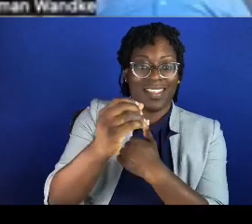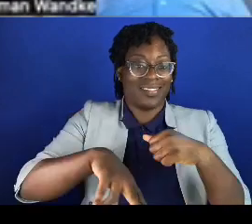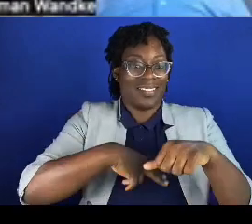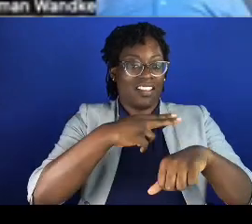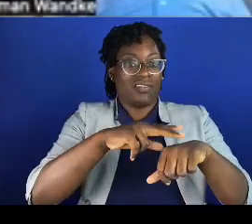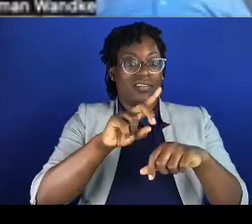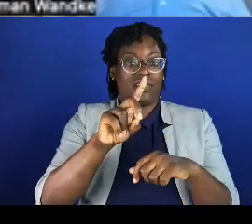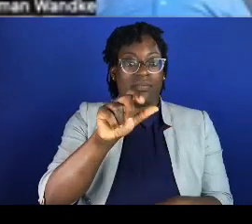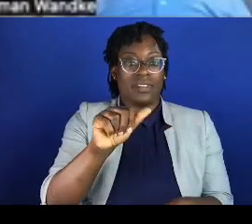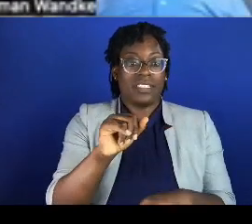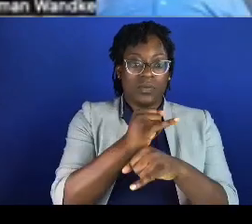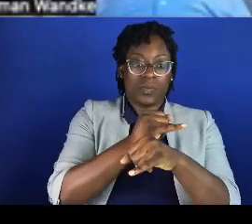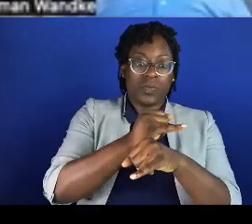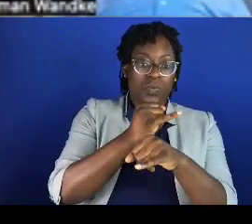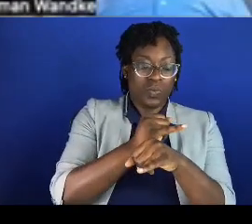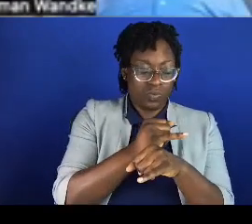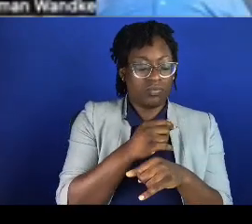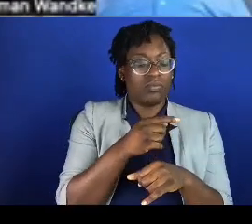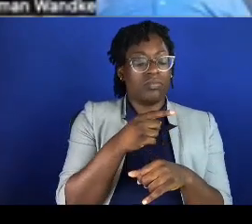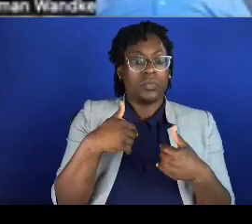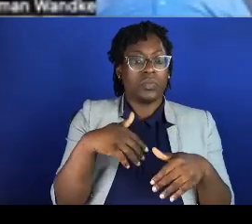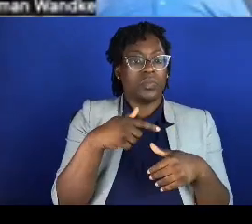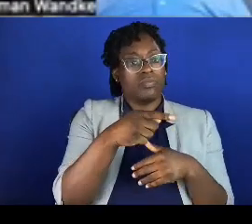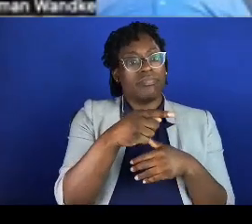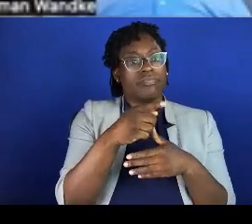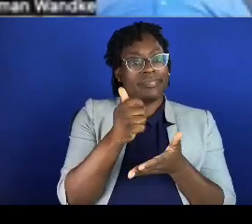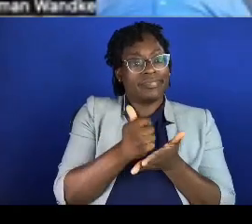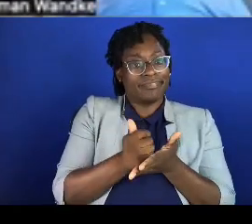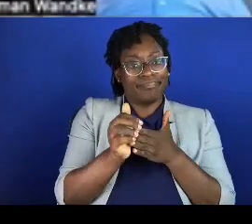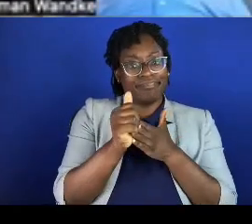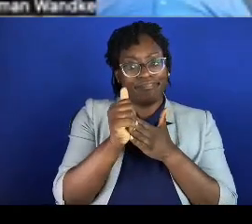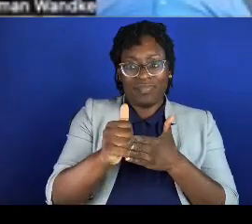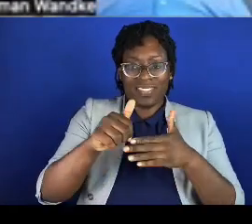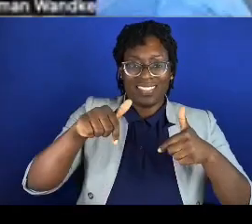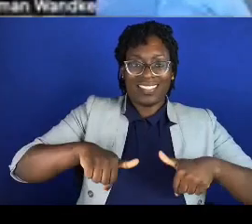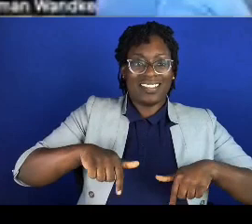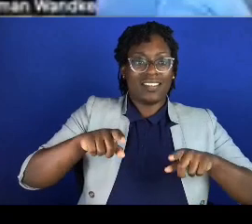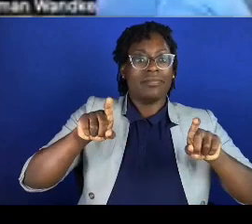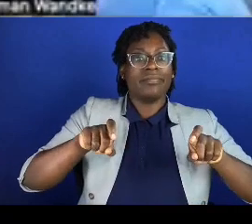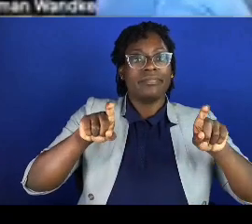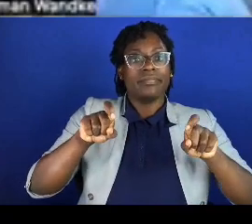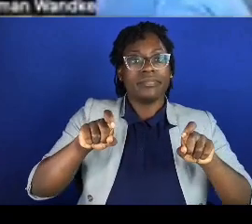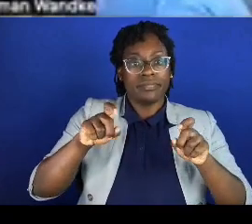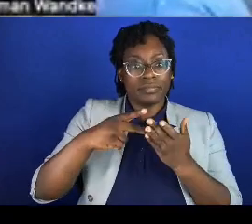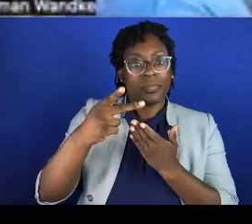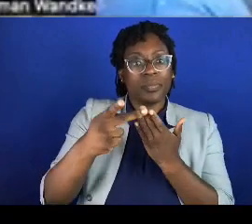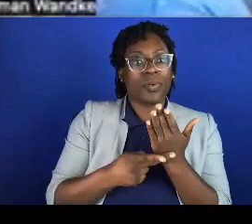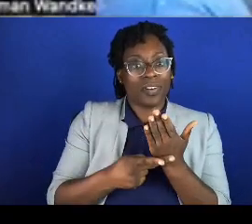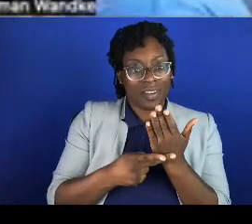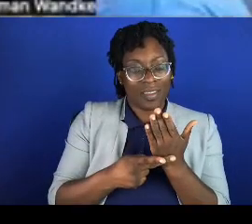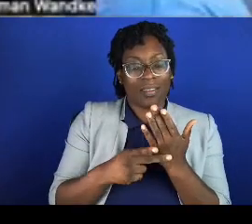Institute in leading the Community Navigator Pilot Program that creates the space for this